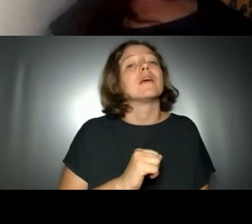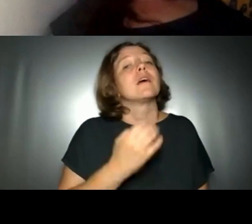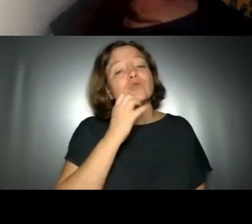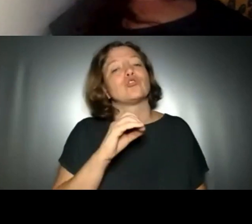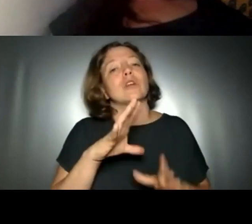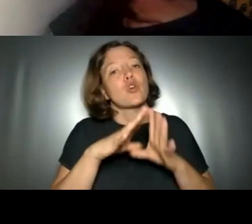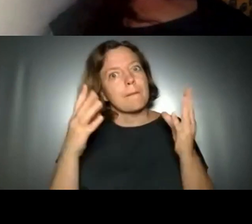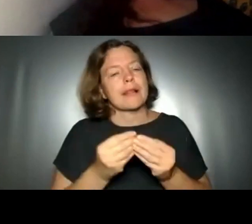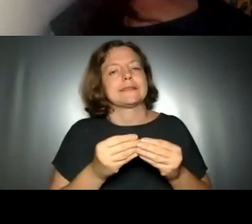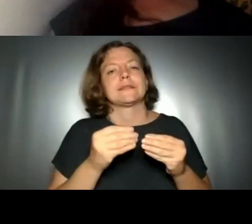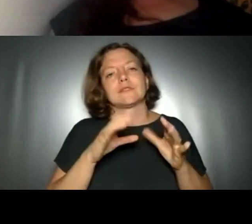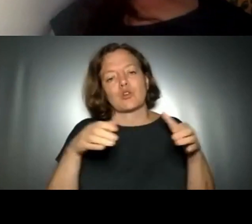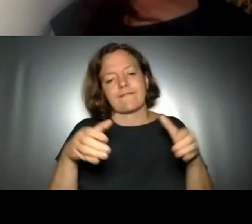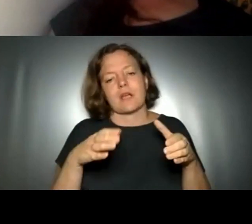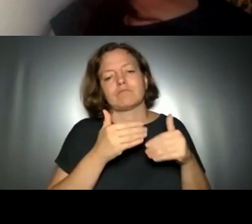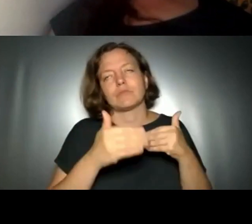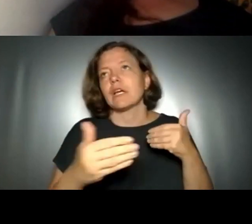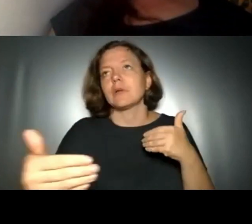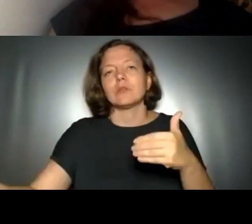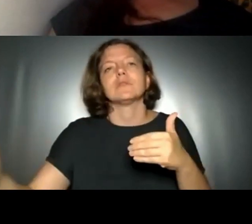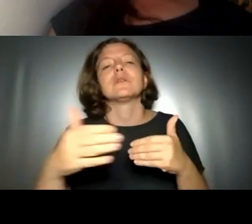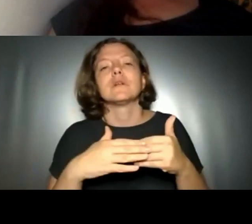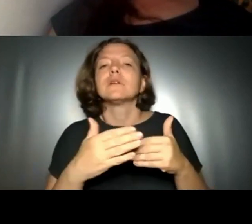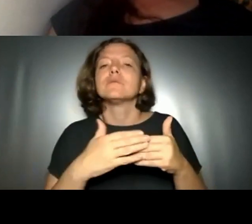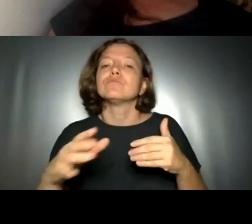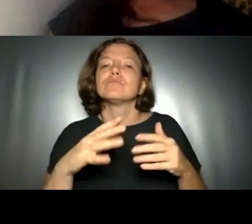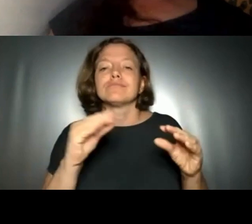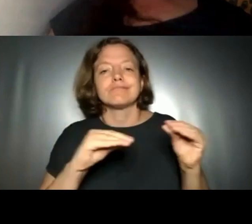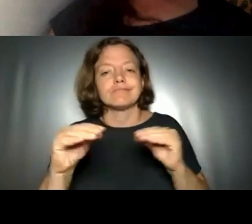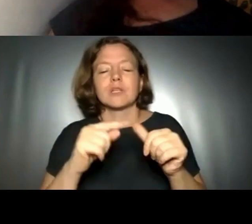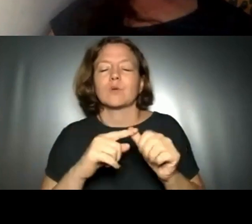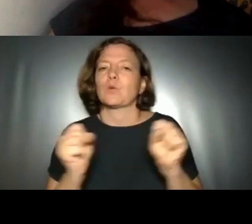I could make it to. So, first of all, goes to the conference team. I want to thank you so much